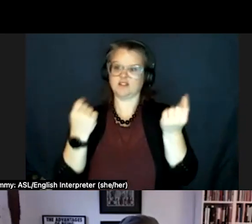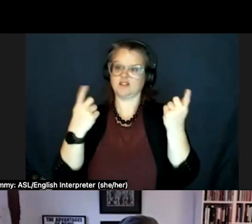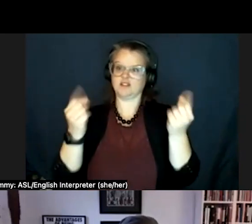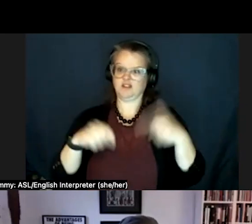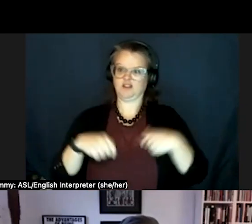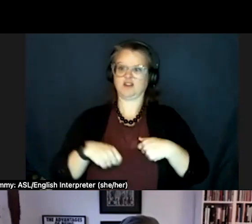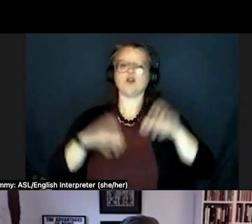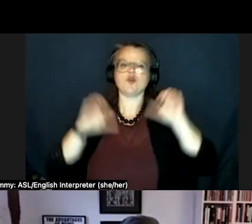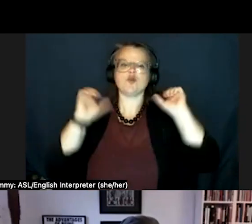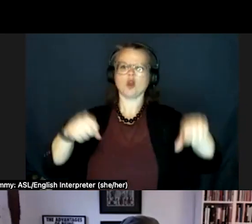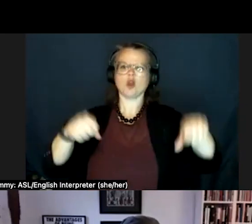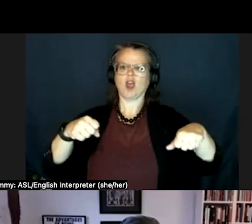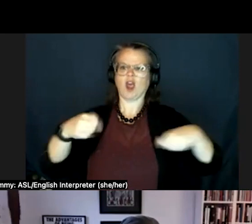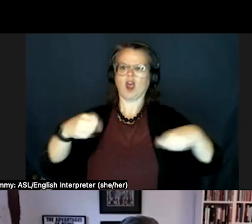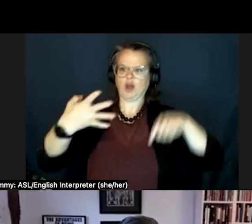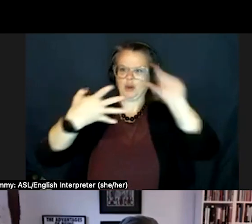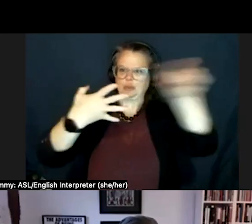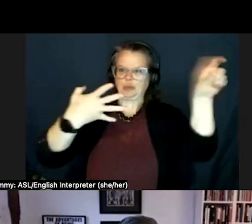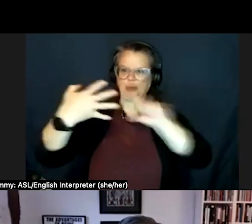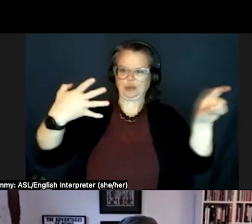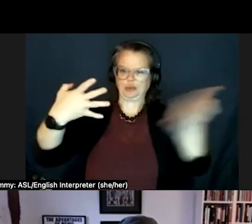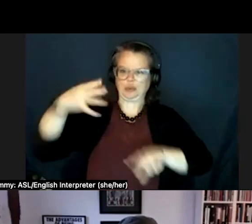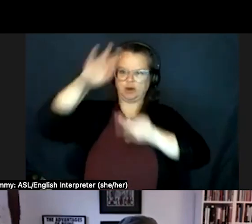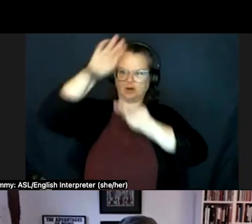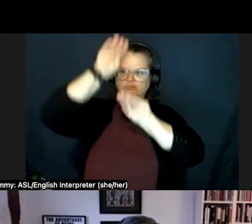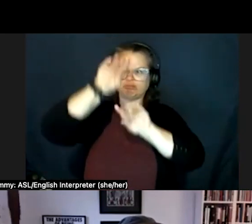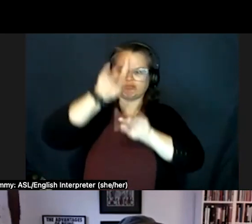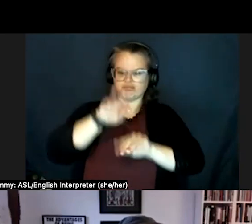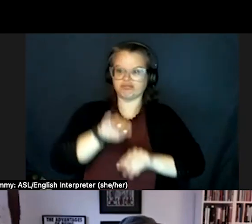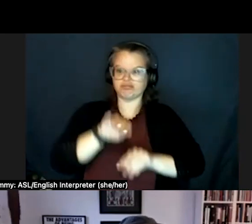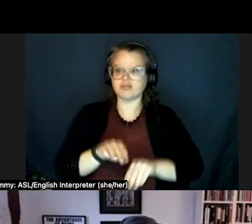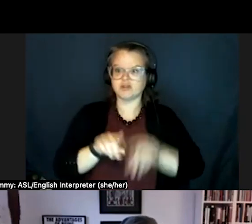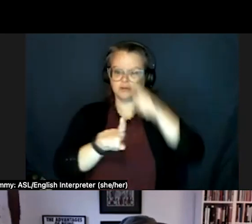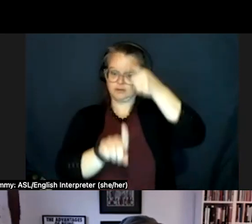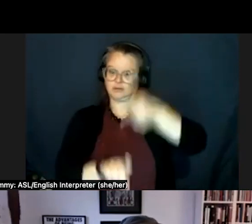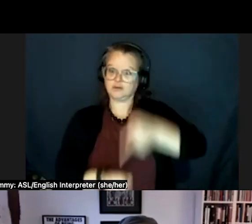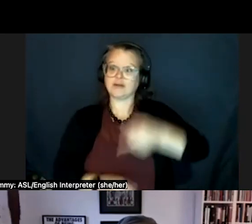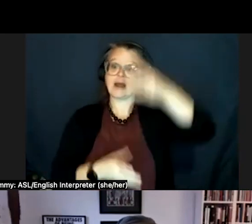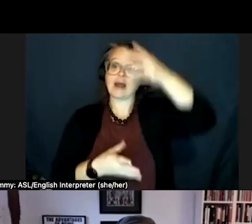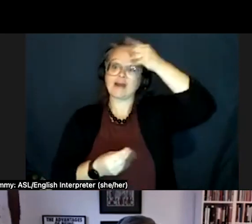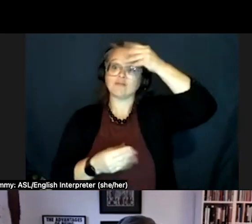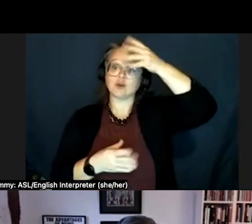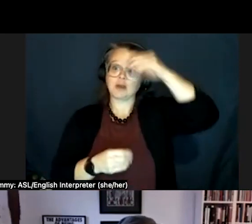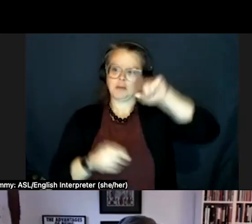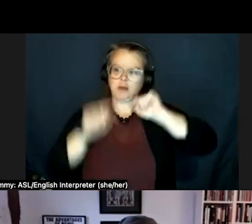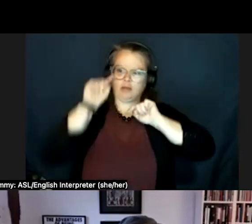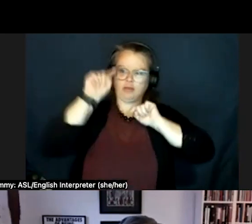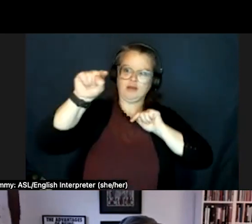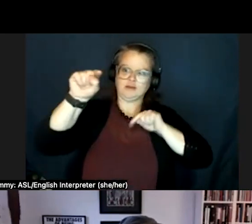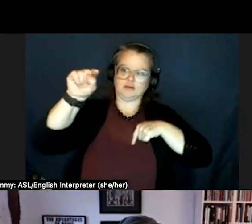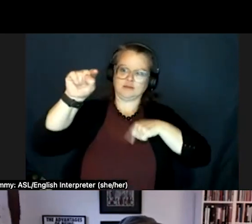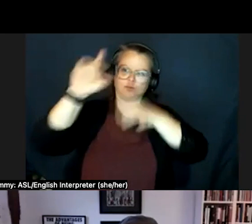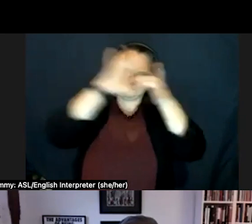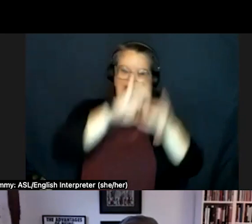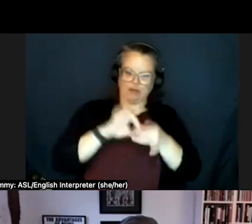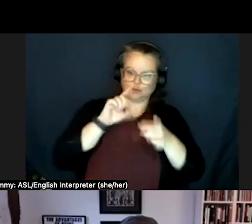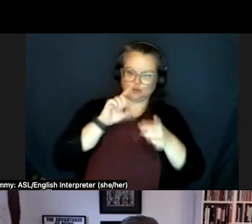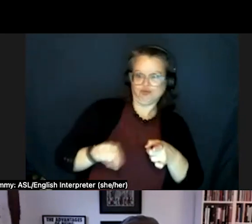of really interesting and helpful ways. So one example is, you know, we'll have a list of all